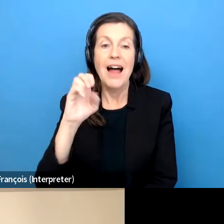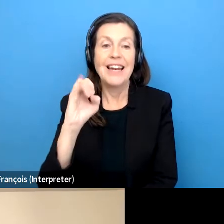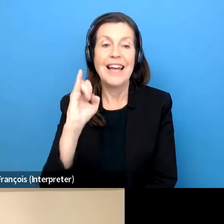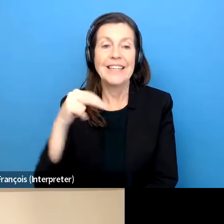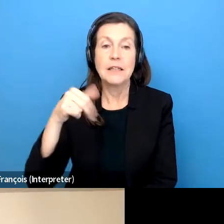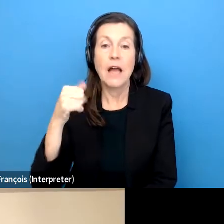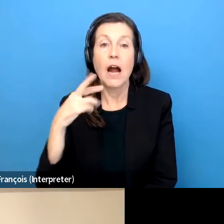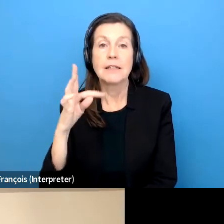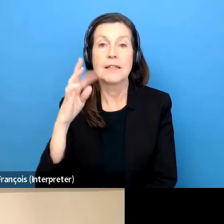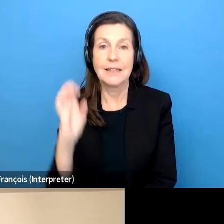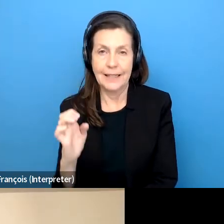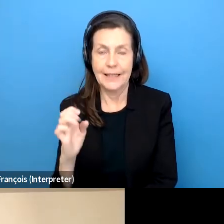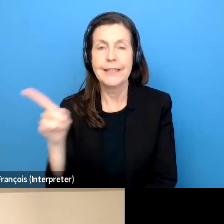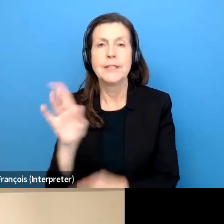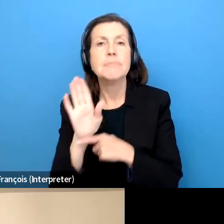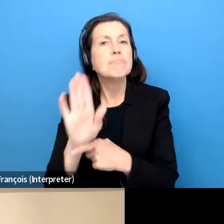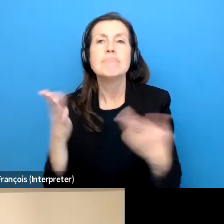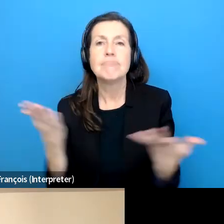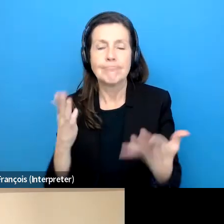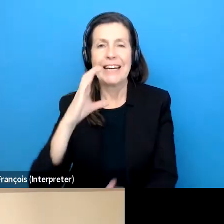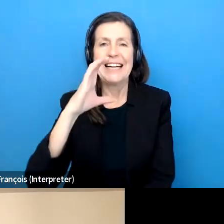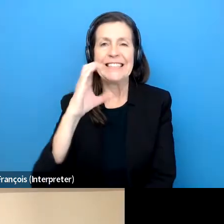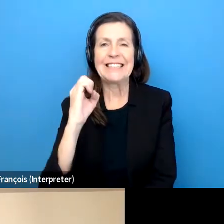on the Elimination of Discrimination against Women